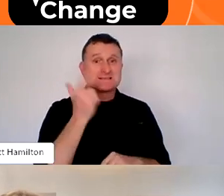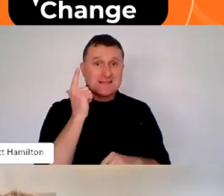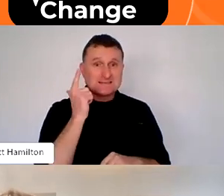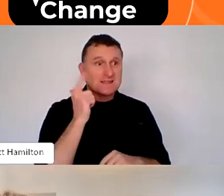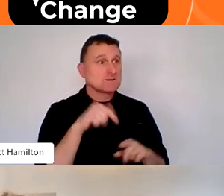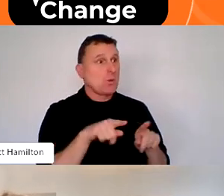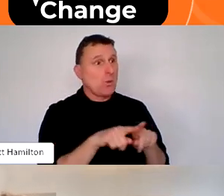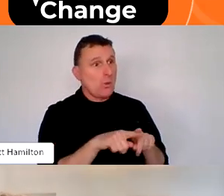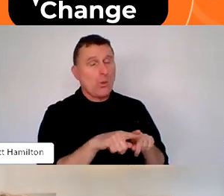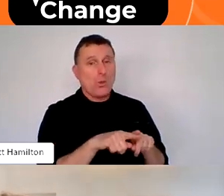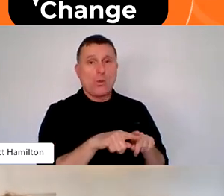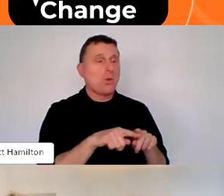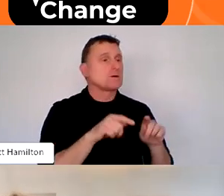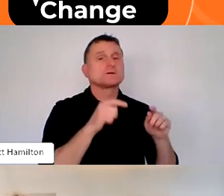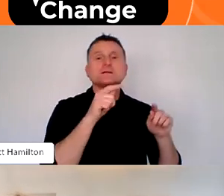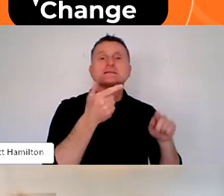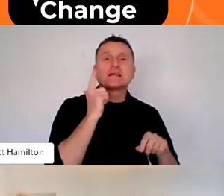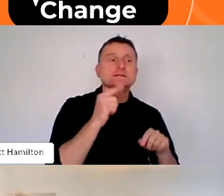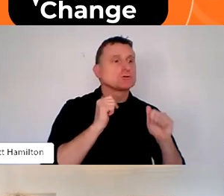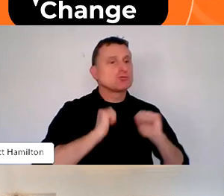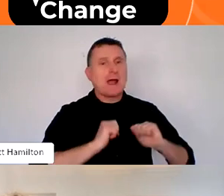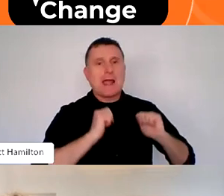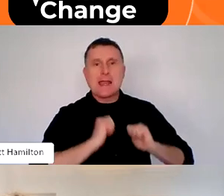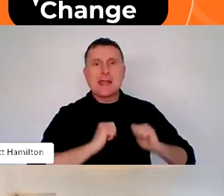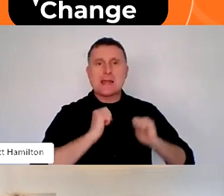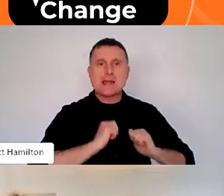as initial teachers who are just training to be teachers, we really